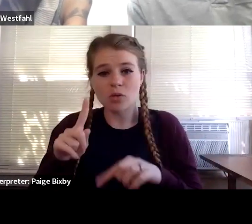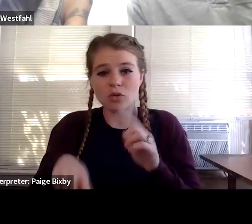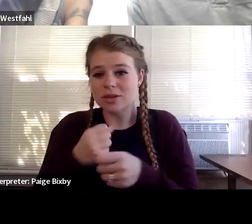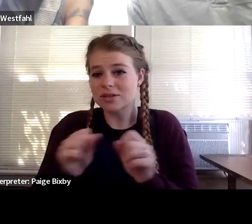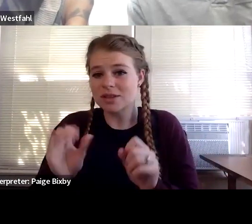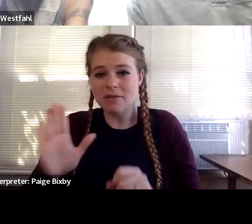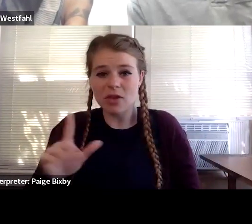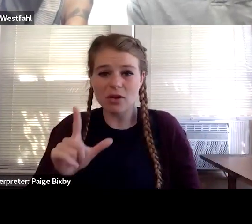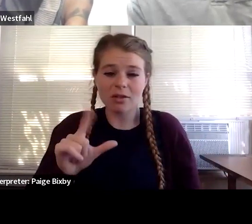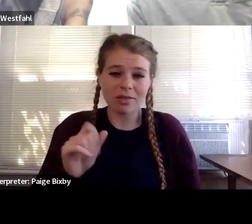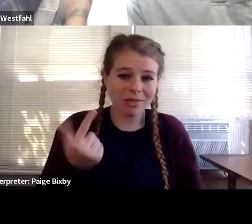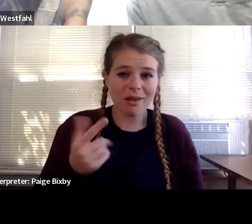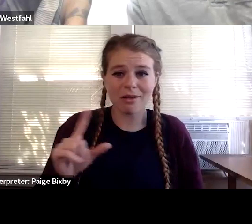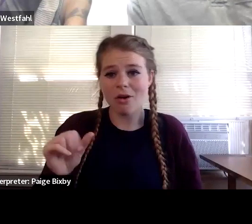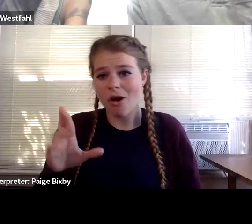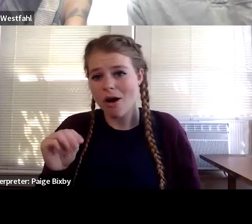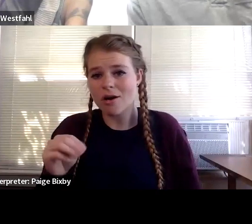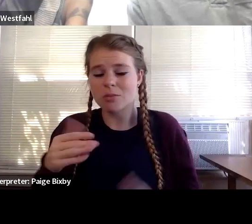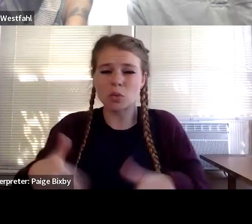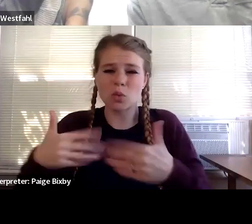and there's still a great deal of work that needs to be done.